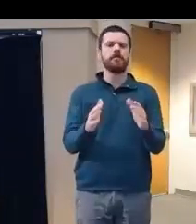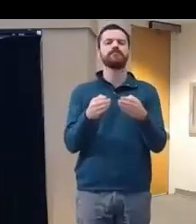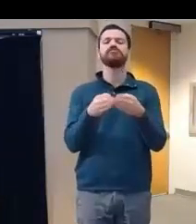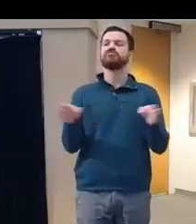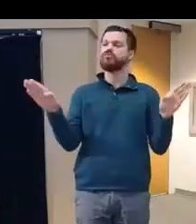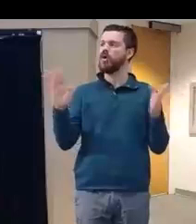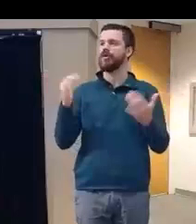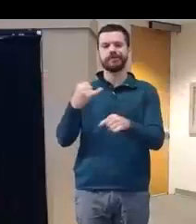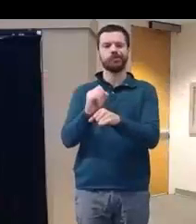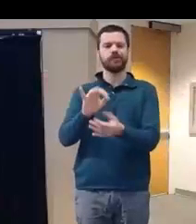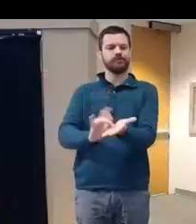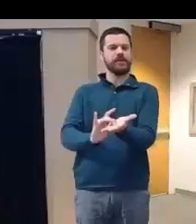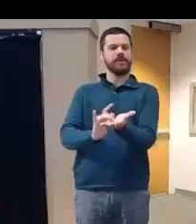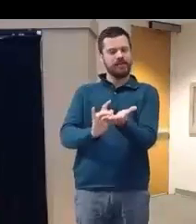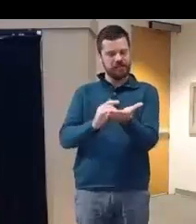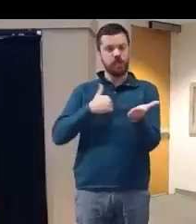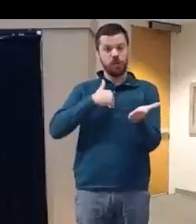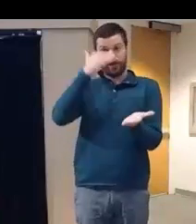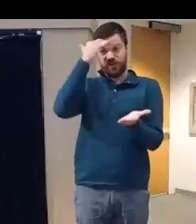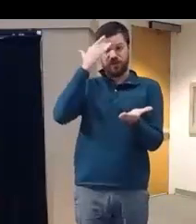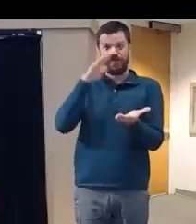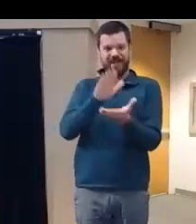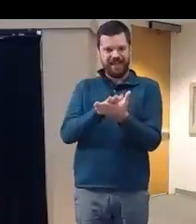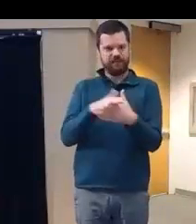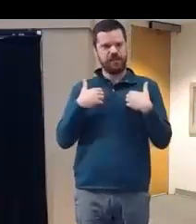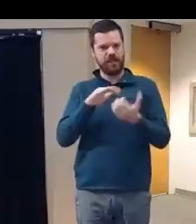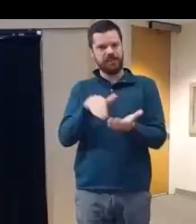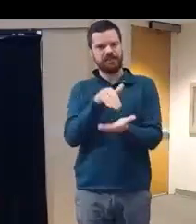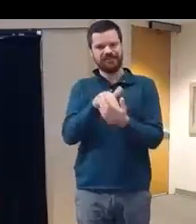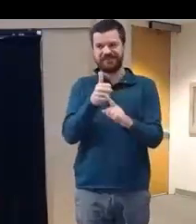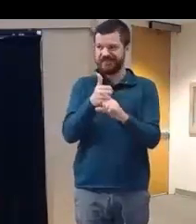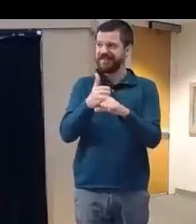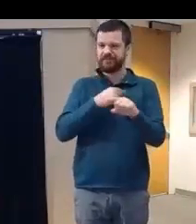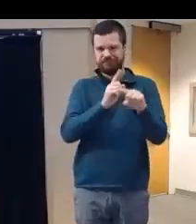Institute of medicine we know that the academic Health Center really serves a number of purposes